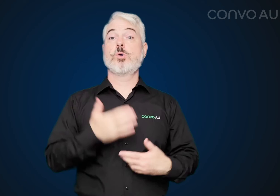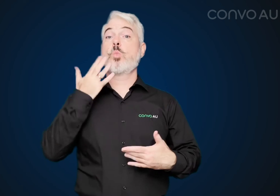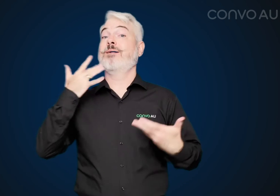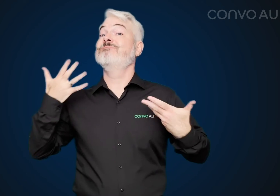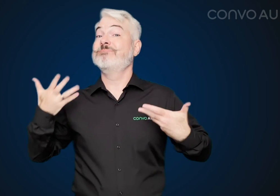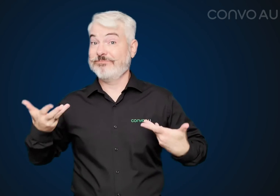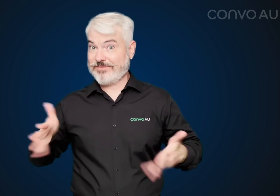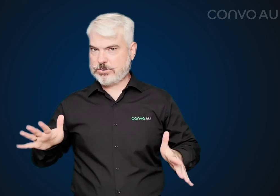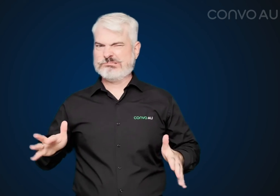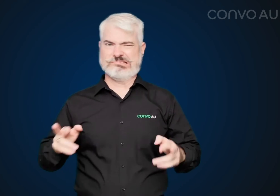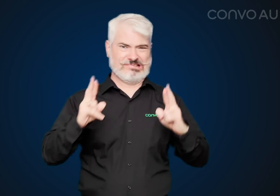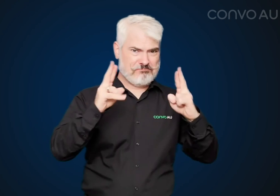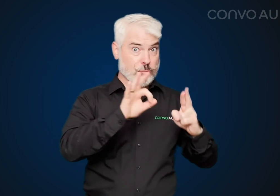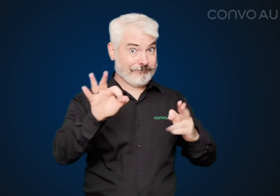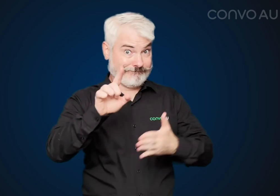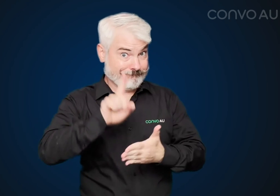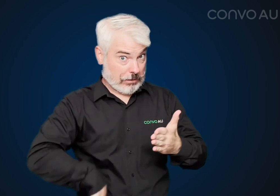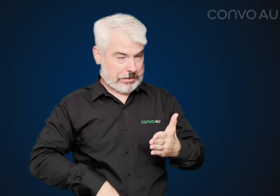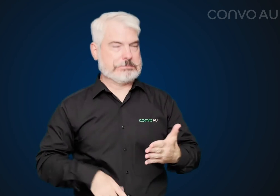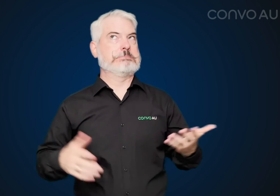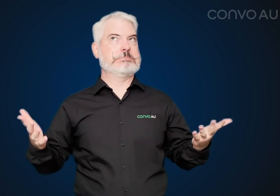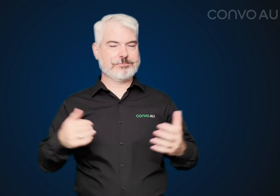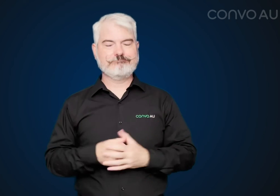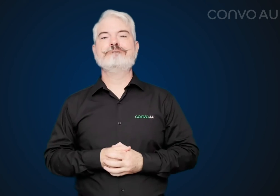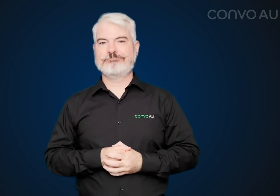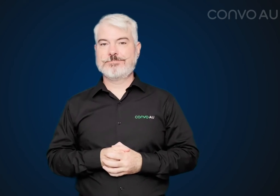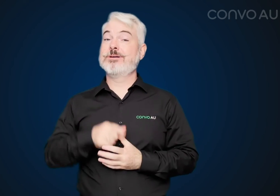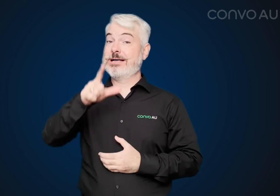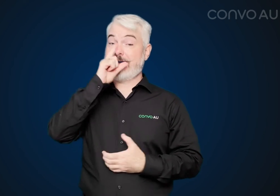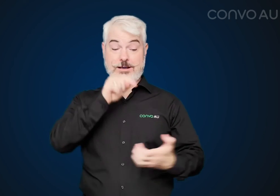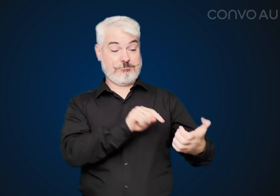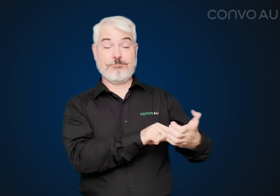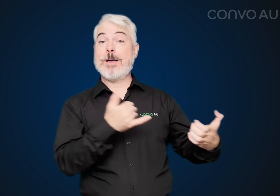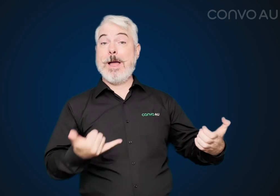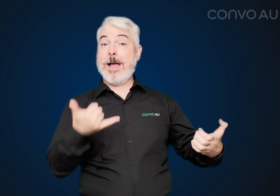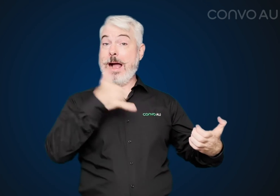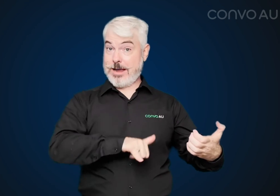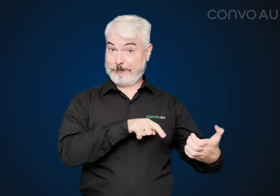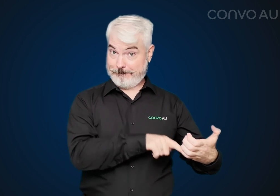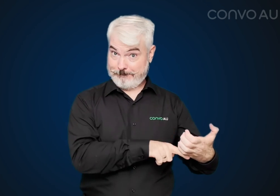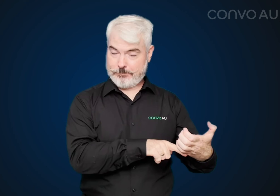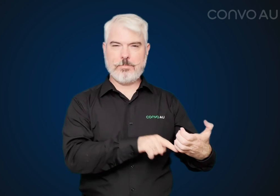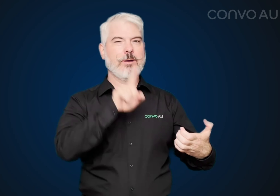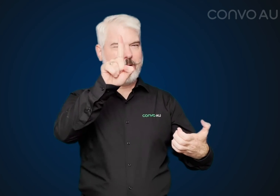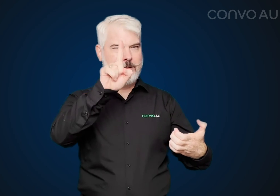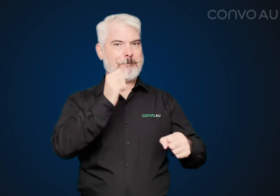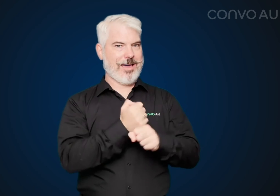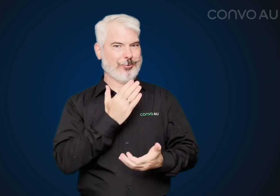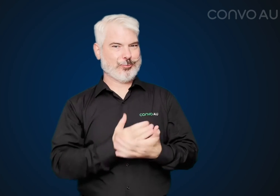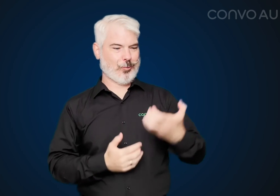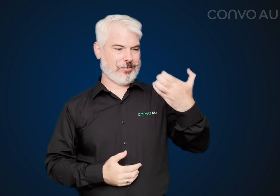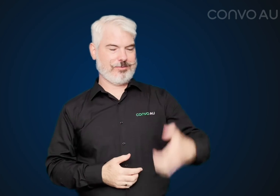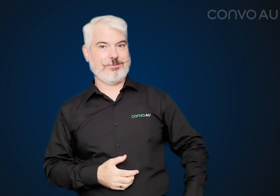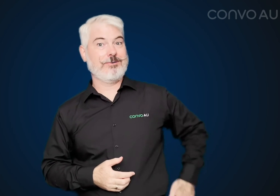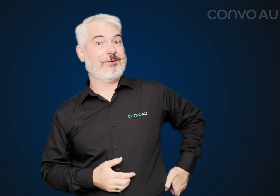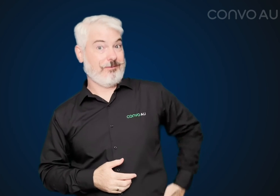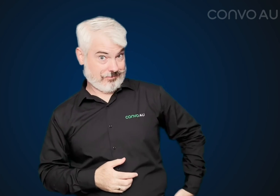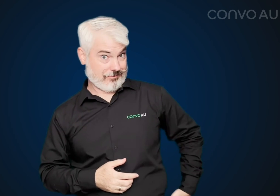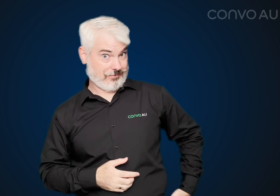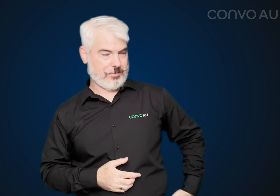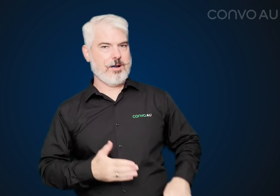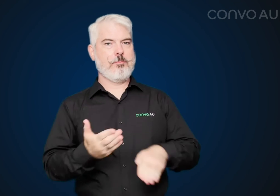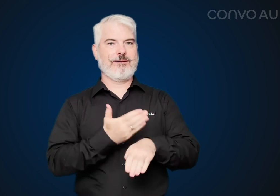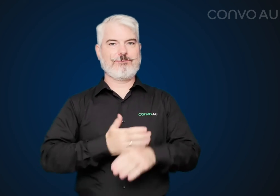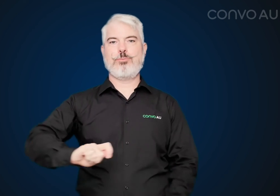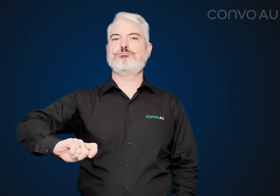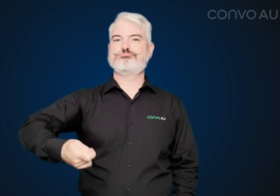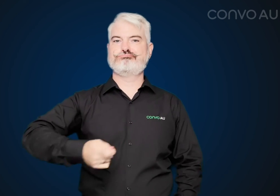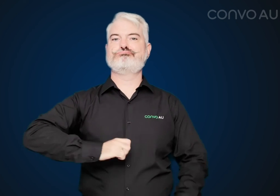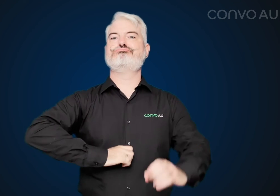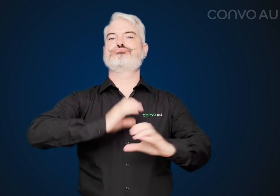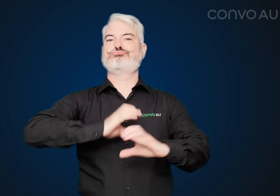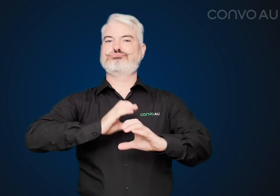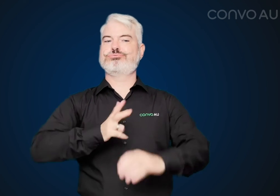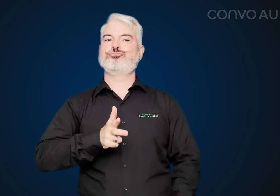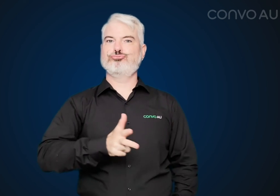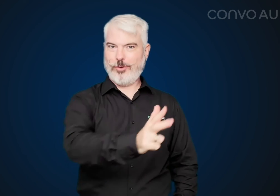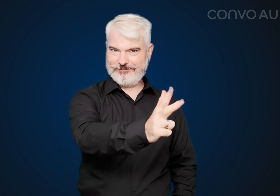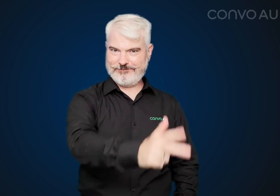Once done, hang up and put your phone away before starting your engine.